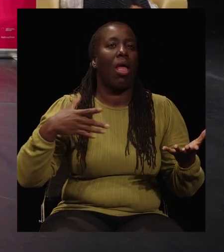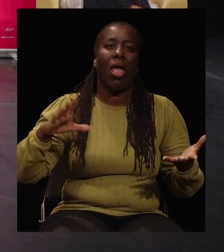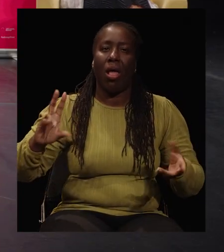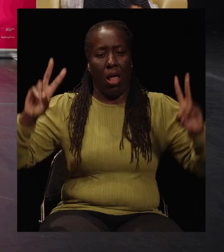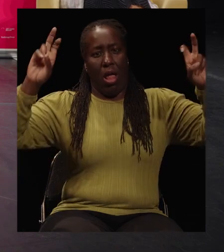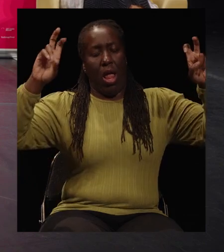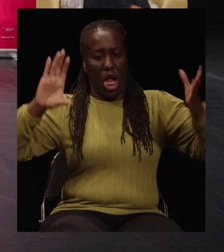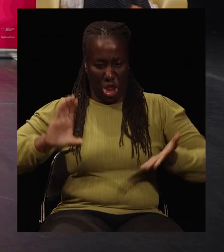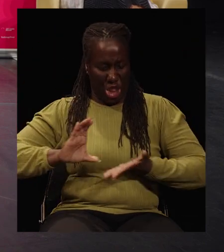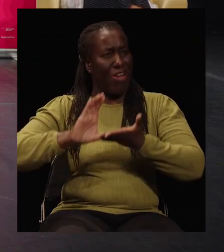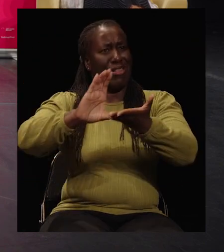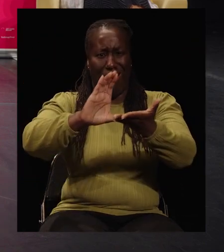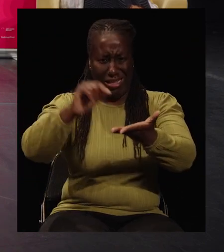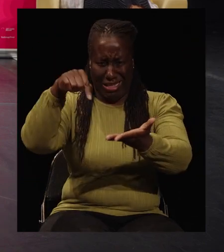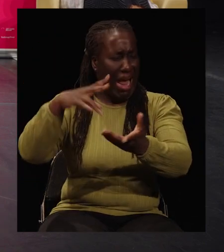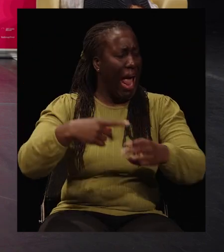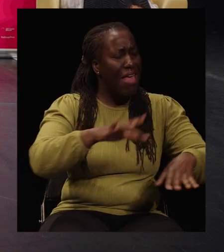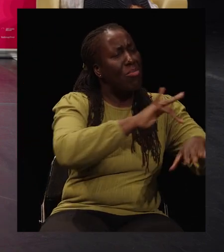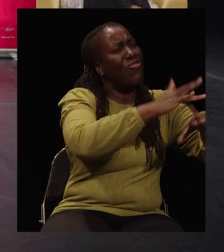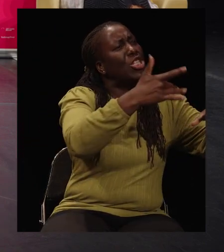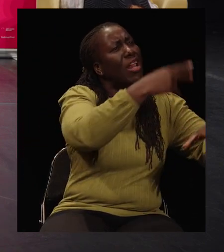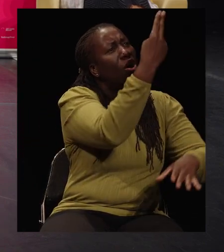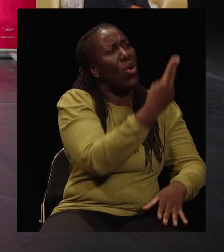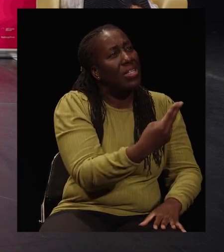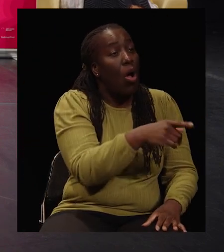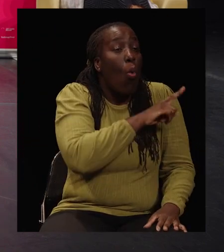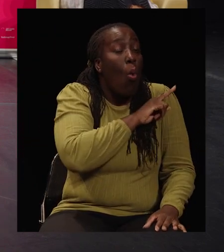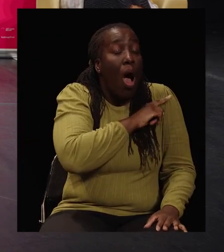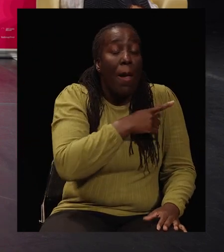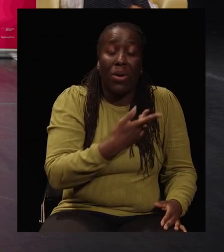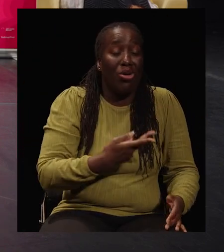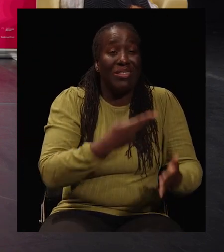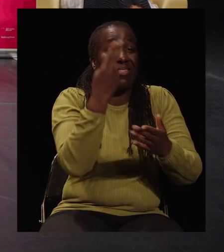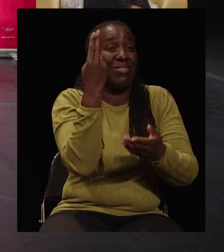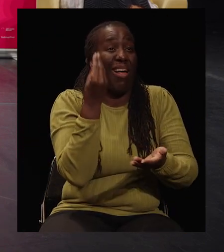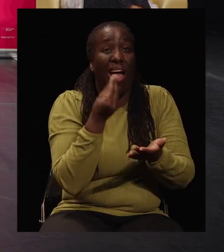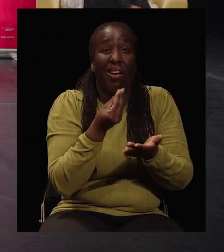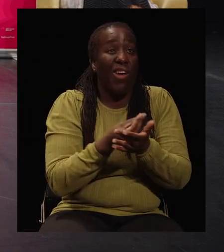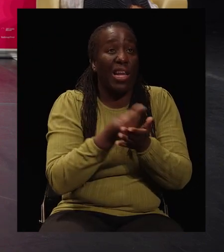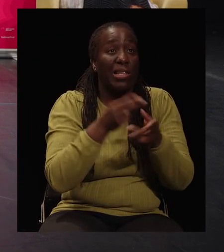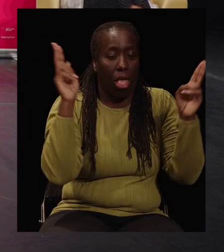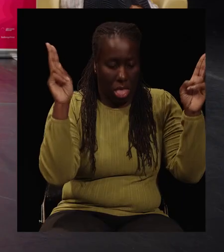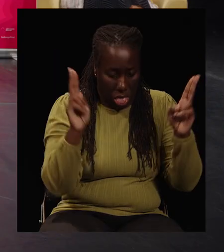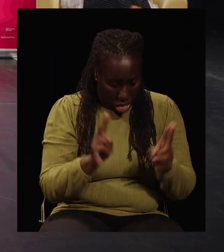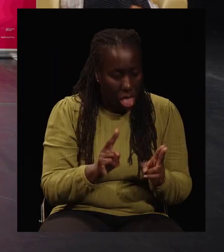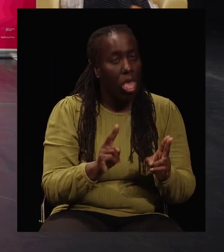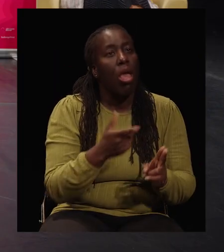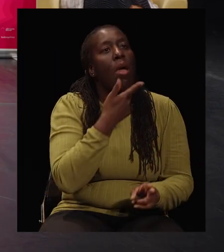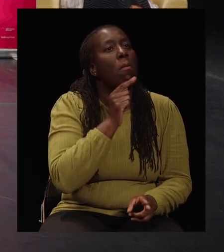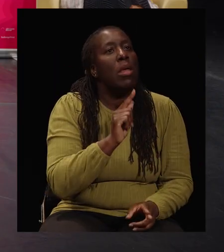and the professionalisation of the arts, all because of financial scarcity, I see organisations don't take chances on people.